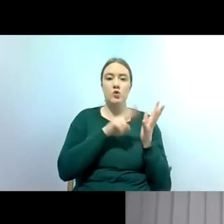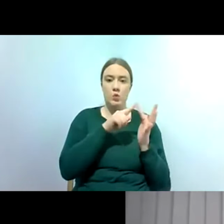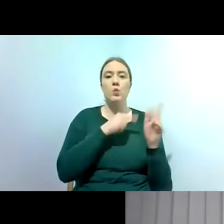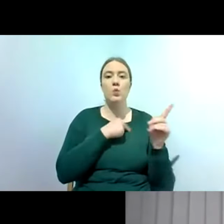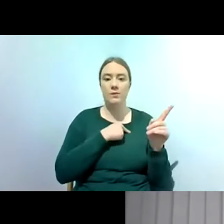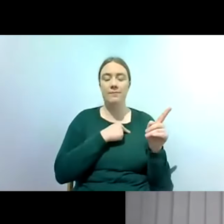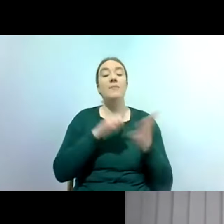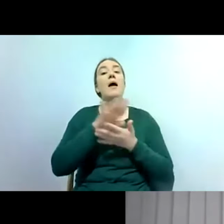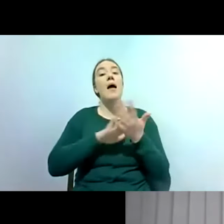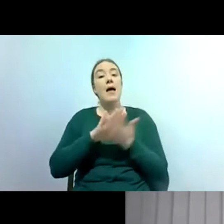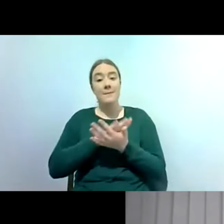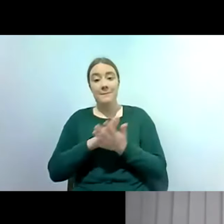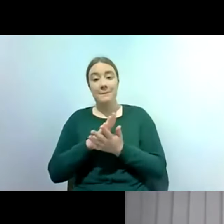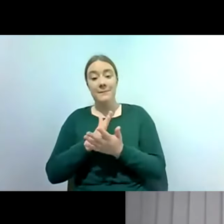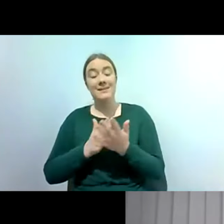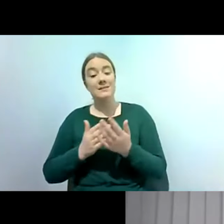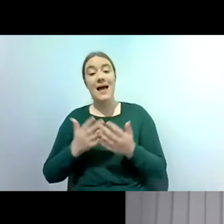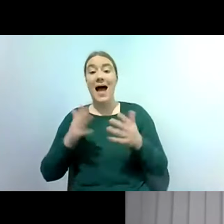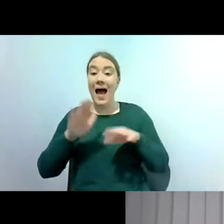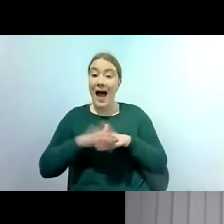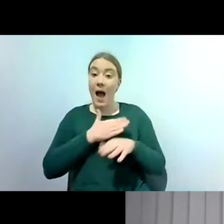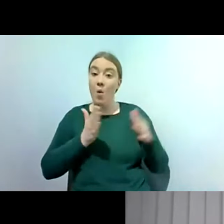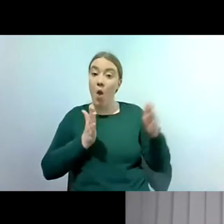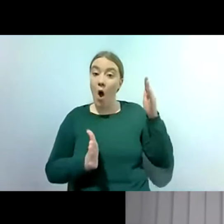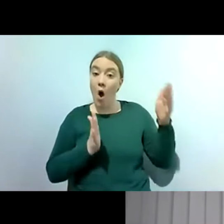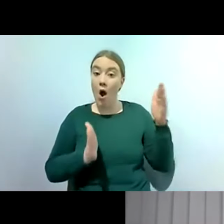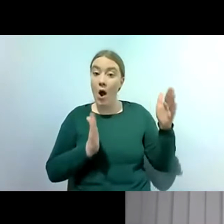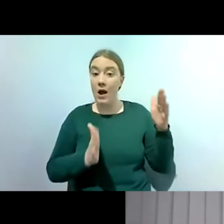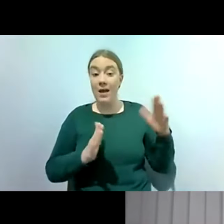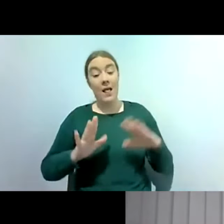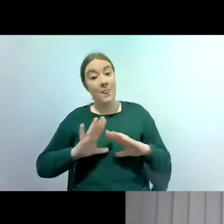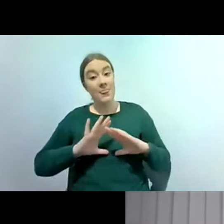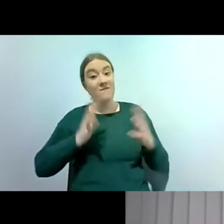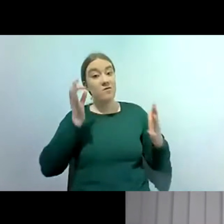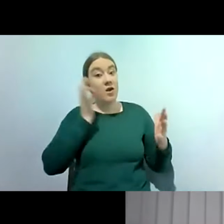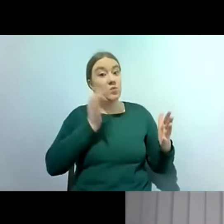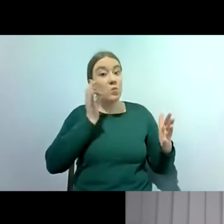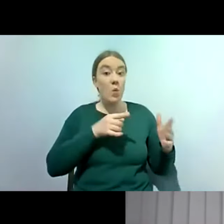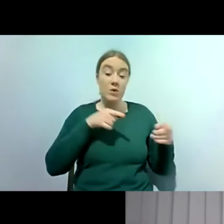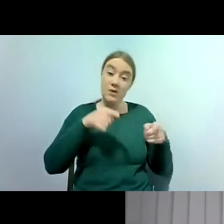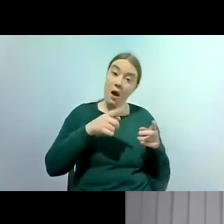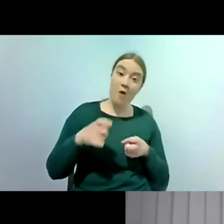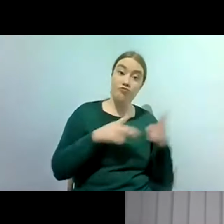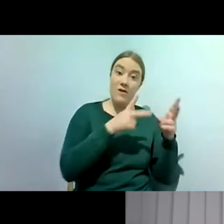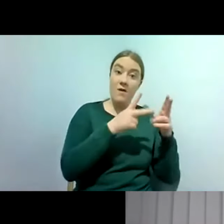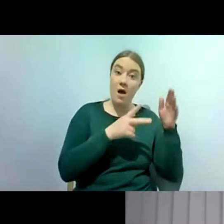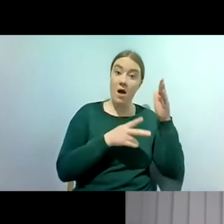the time that they're spending in the uh the freshwater part of the um the river um it's